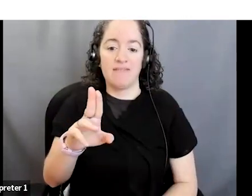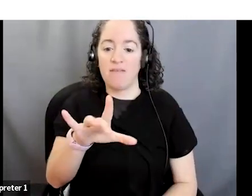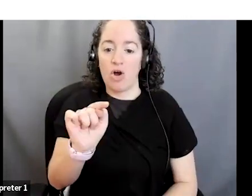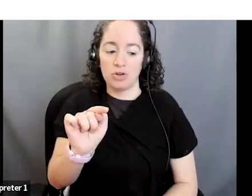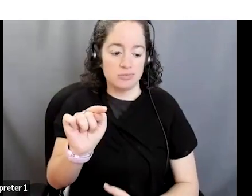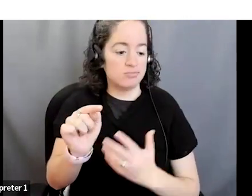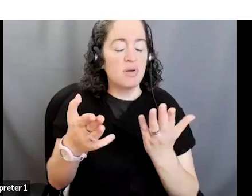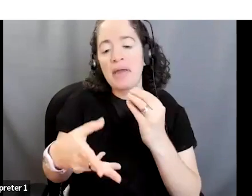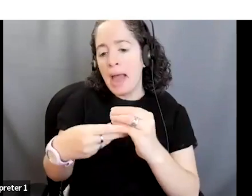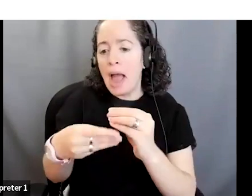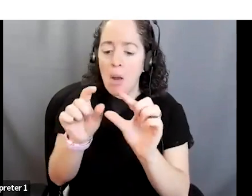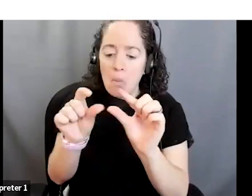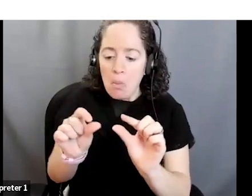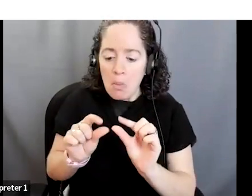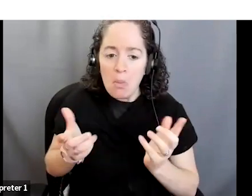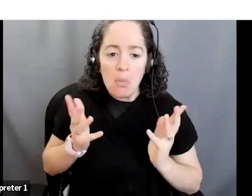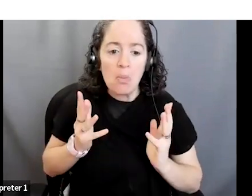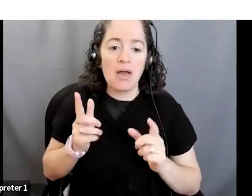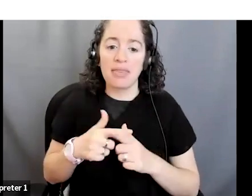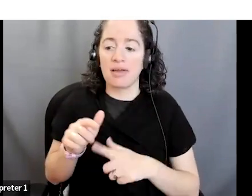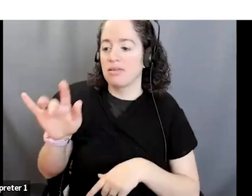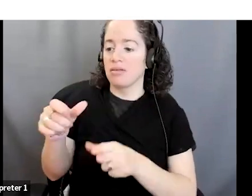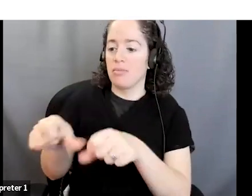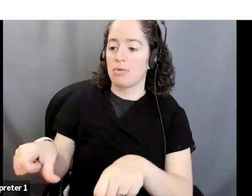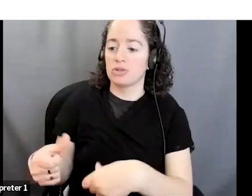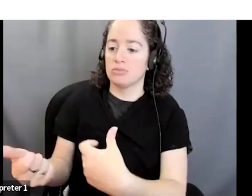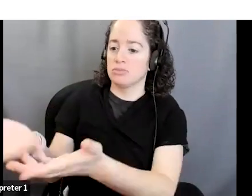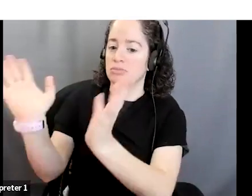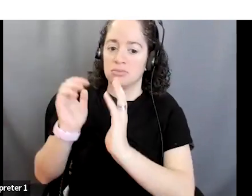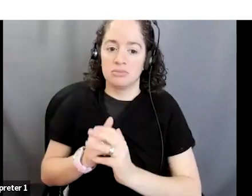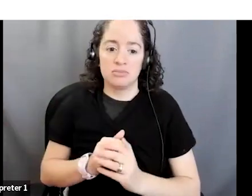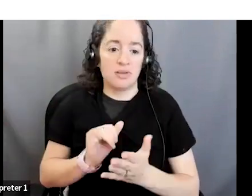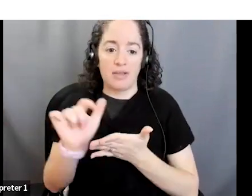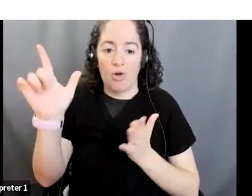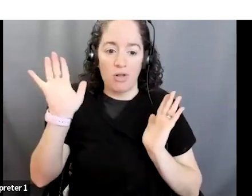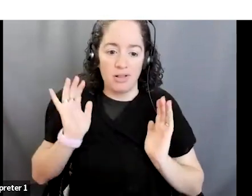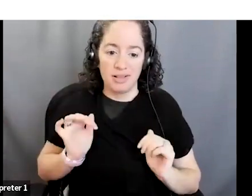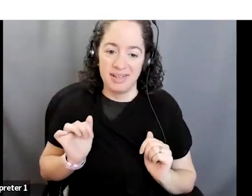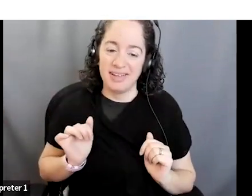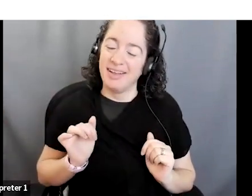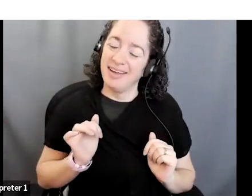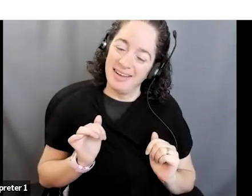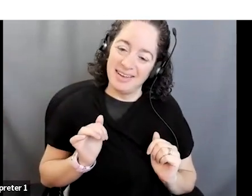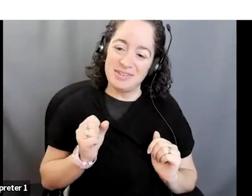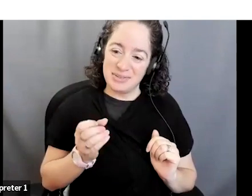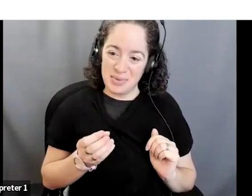and that is all that most people will ever do. I wanted to judge you on how that is.